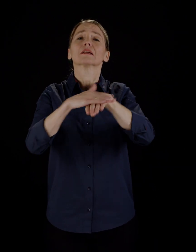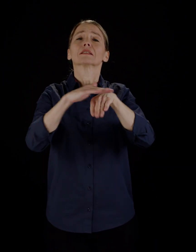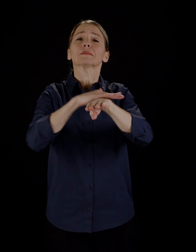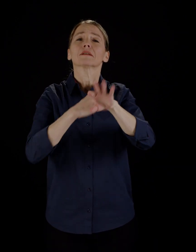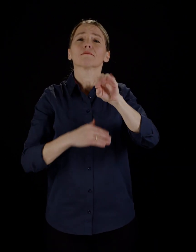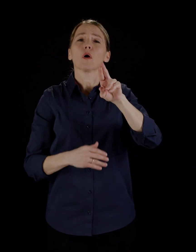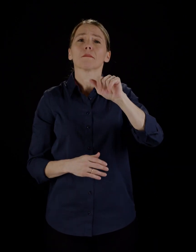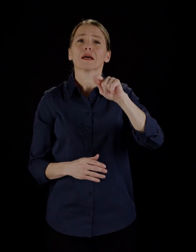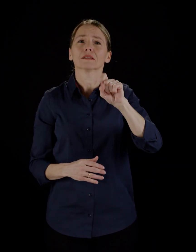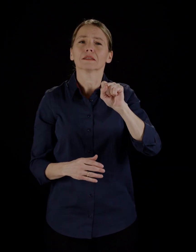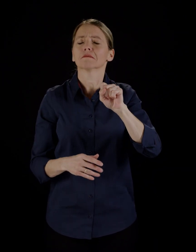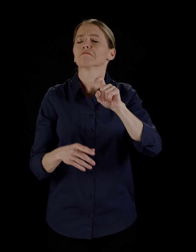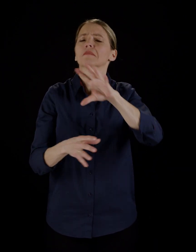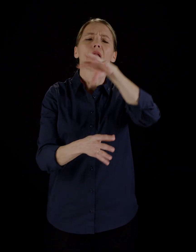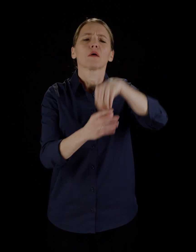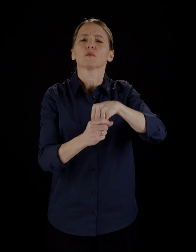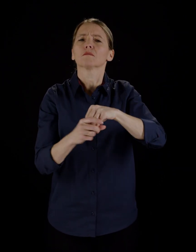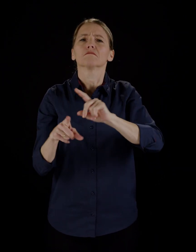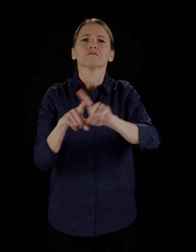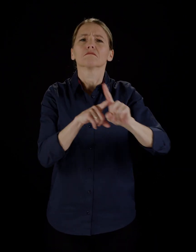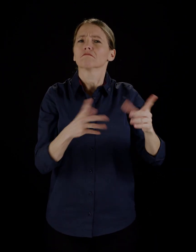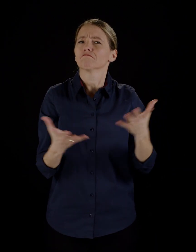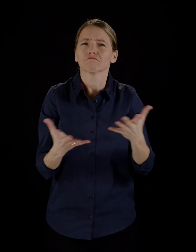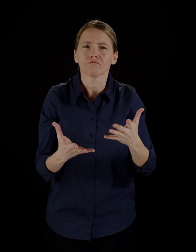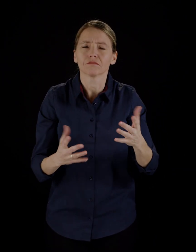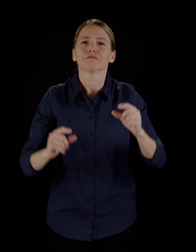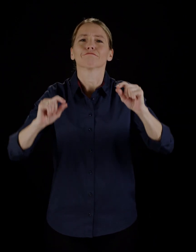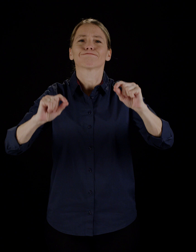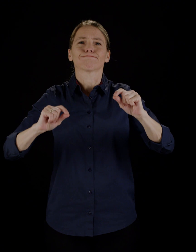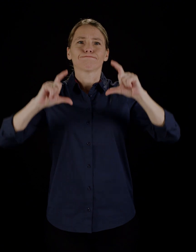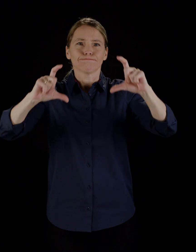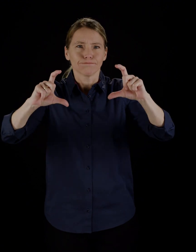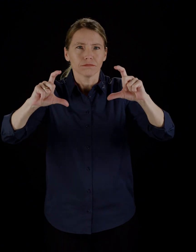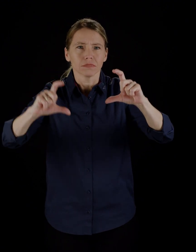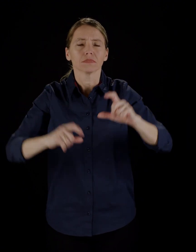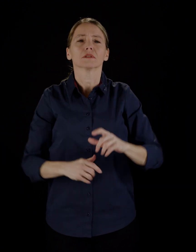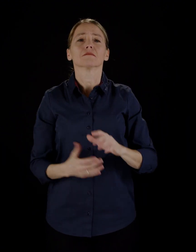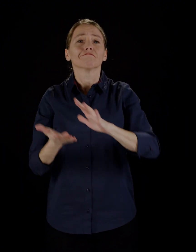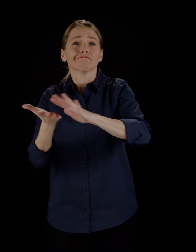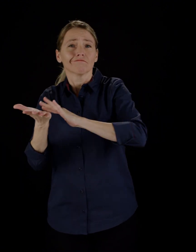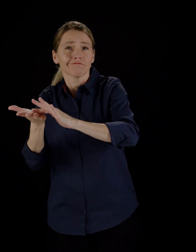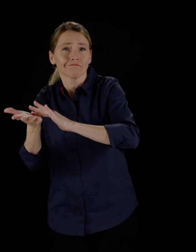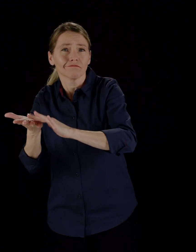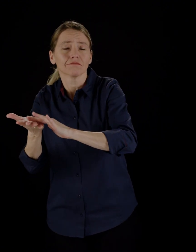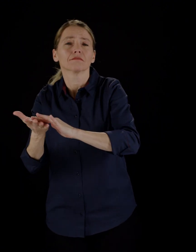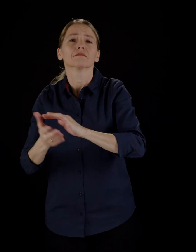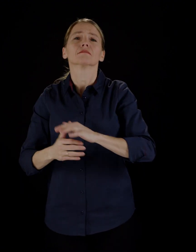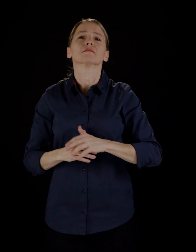Accessible formats include: large print, braille,